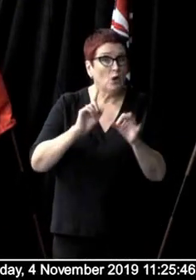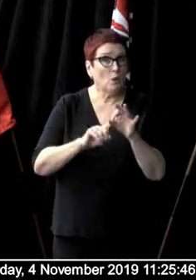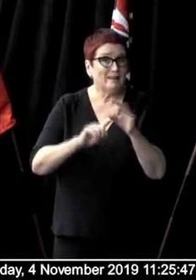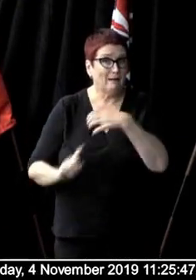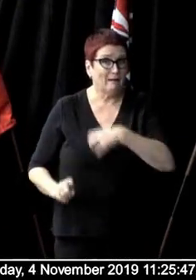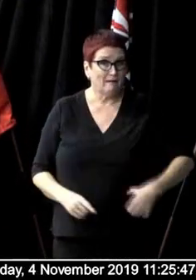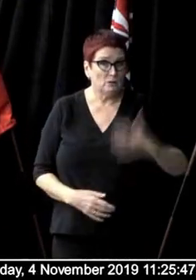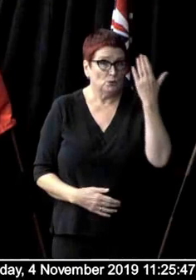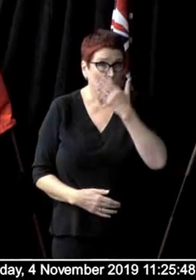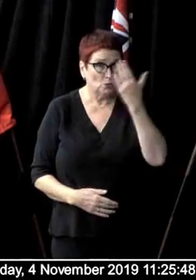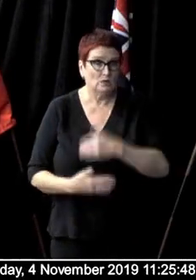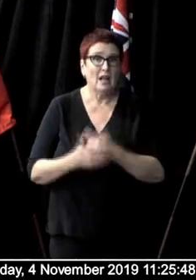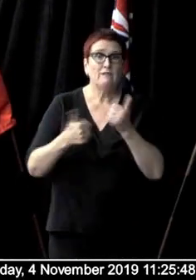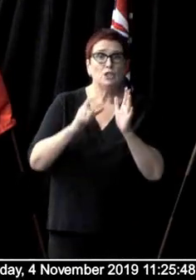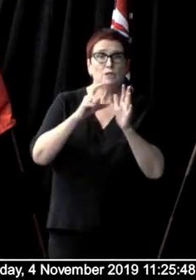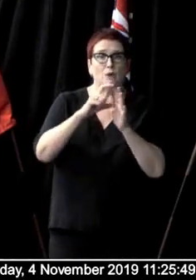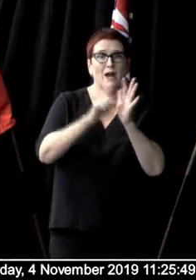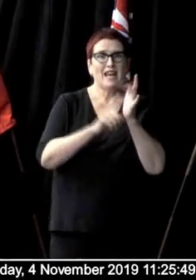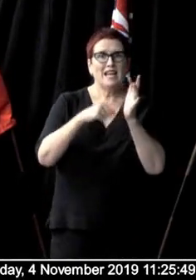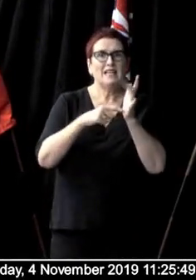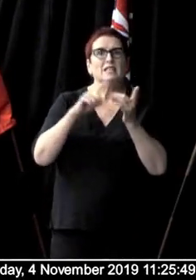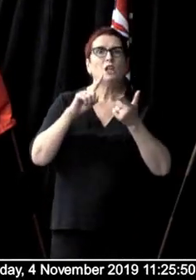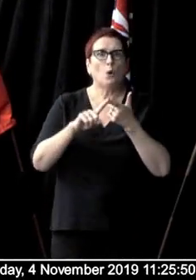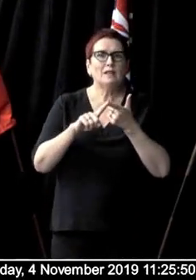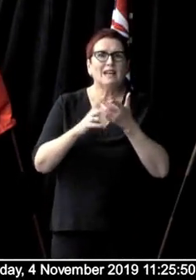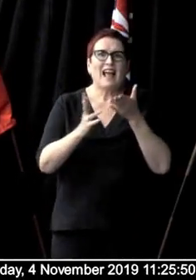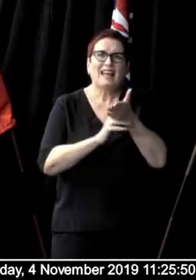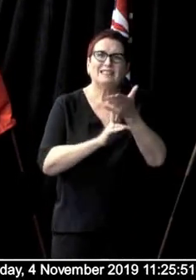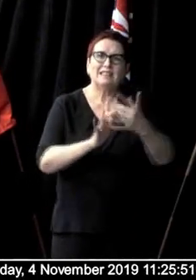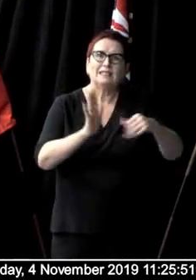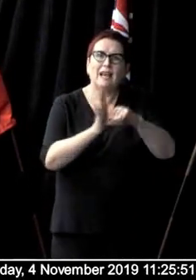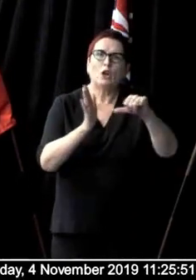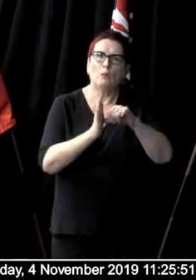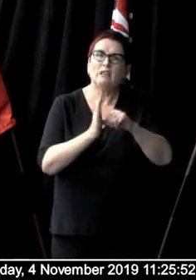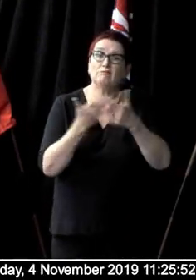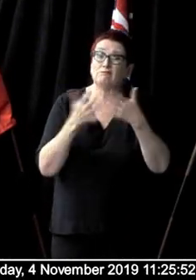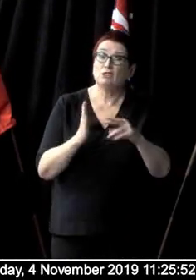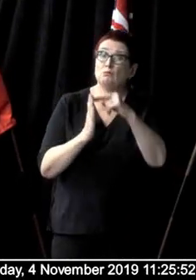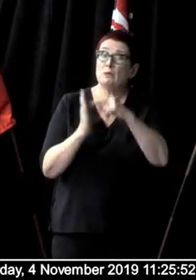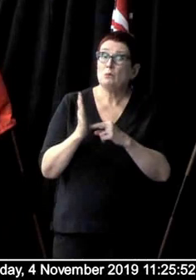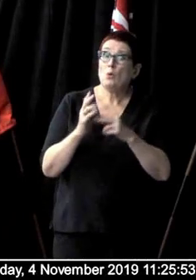completed by Deloitte Access Economics culminating in the publication of a report in February 2017.